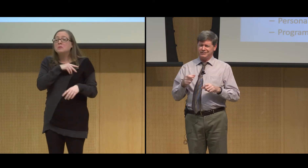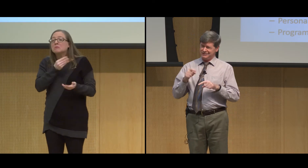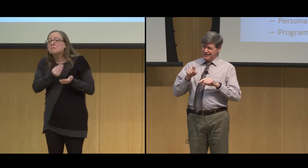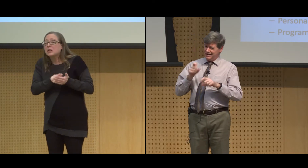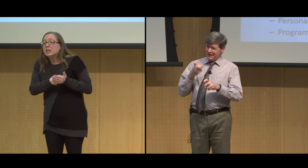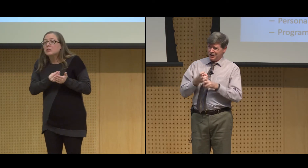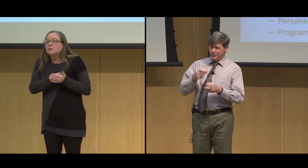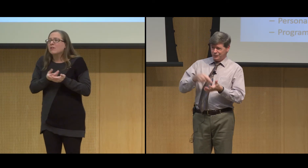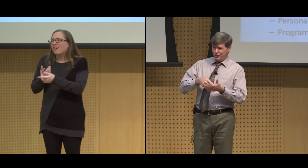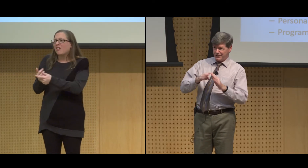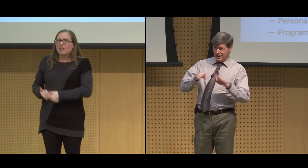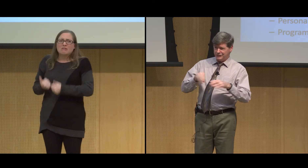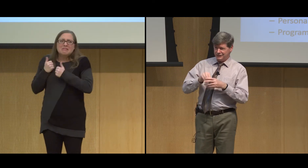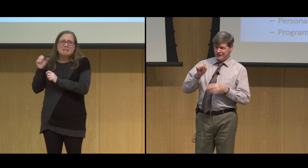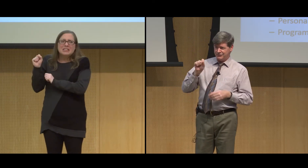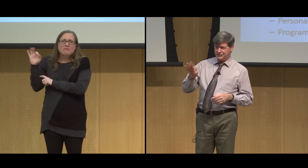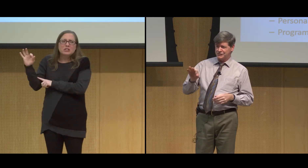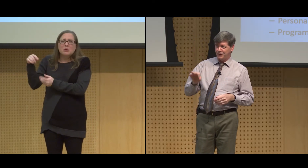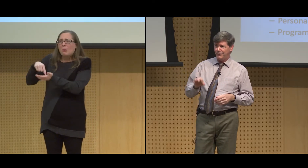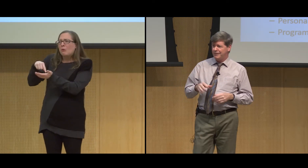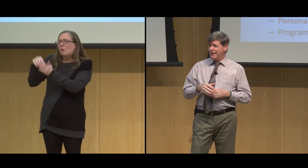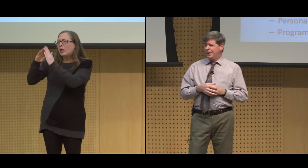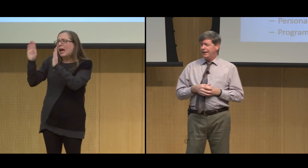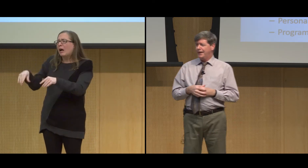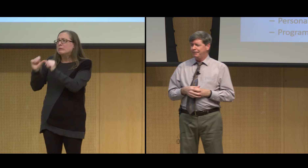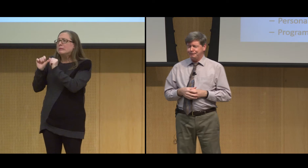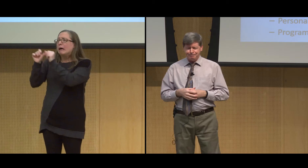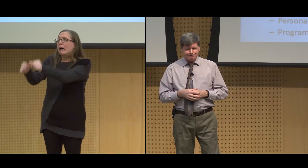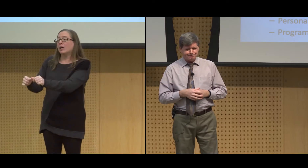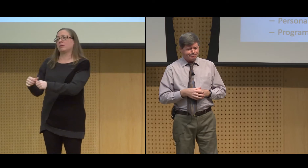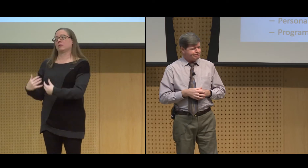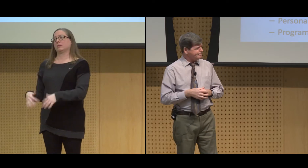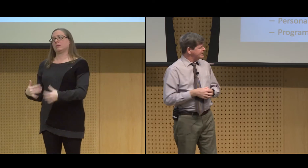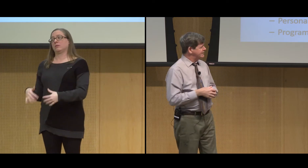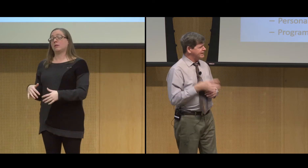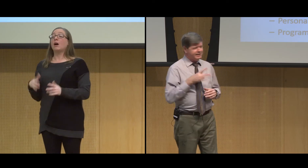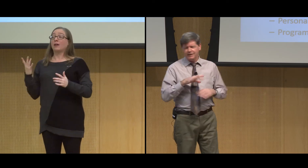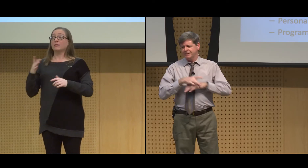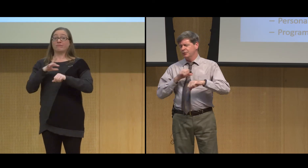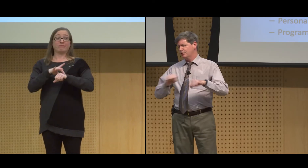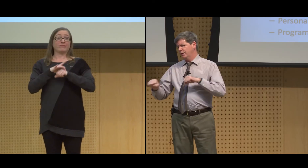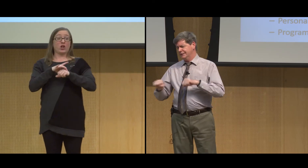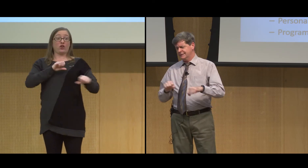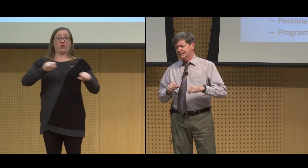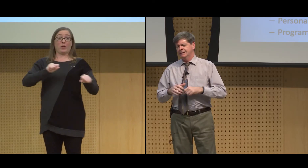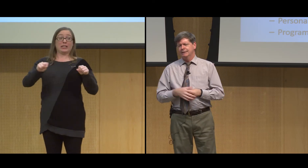it's hard to afford a house in San Francisco-- um--and I didn't like the earthquakes,